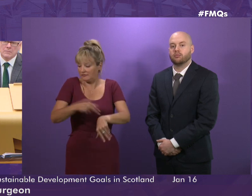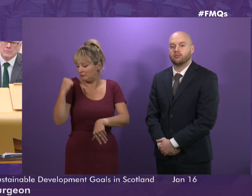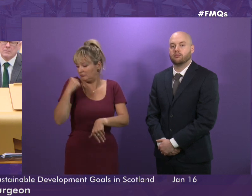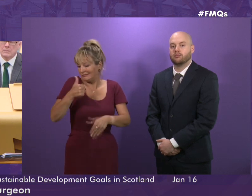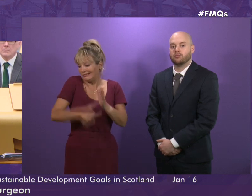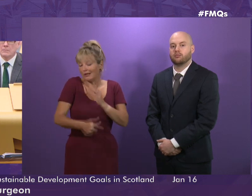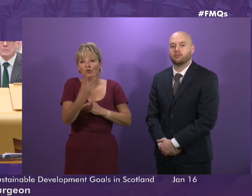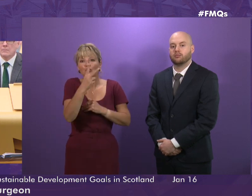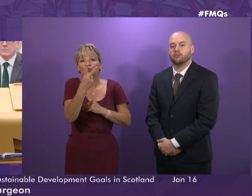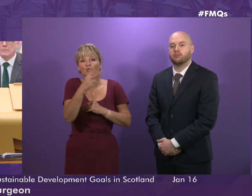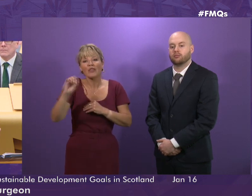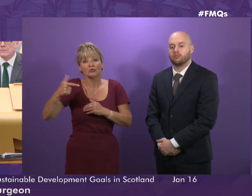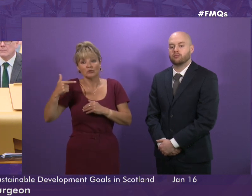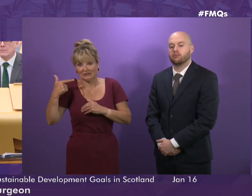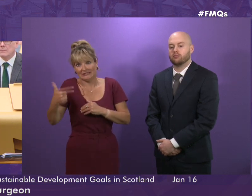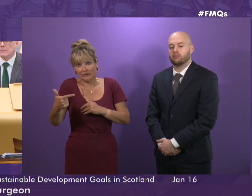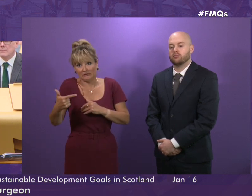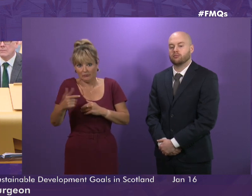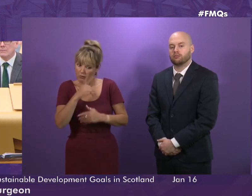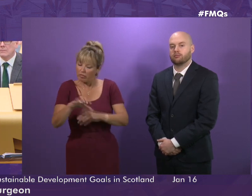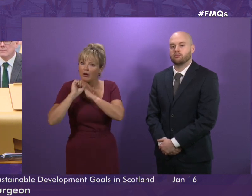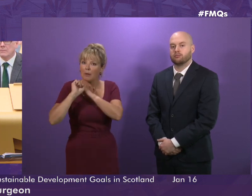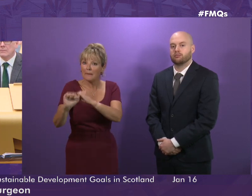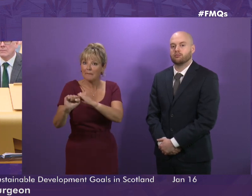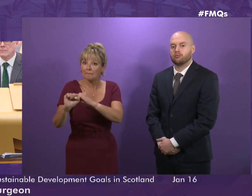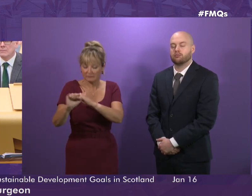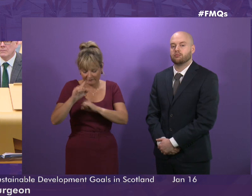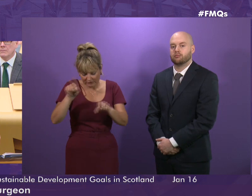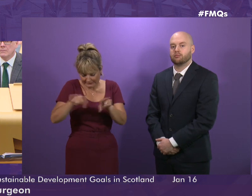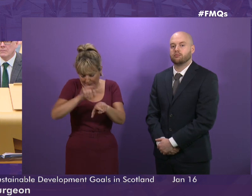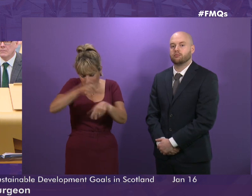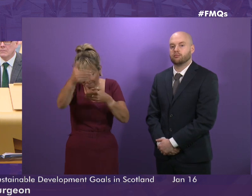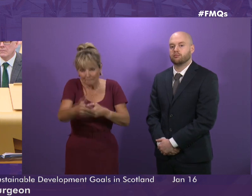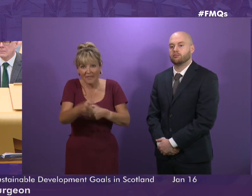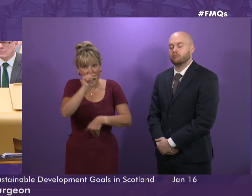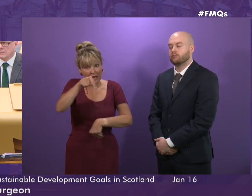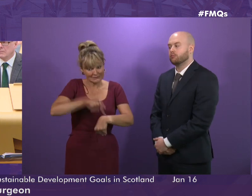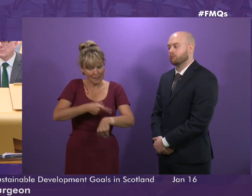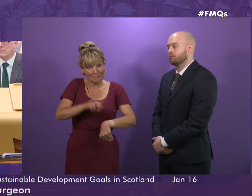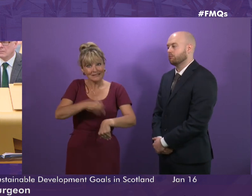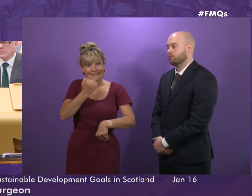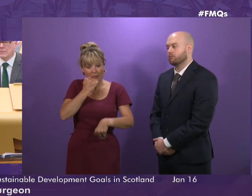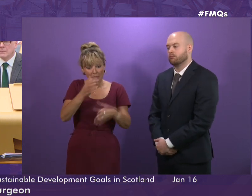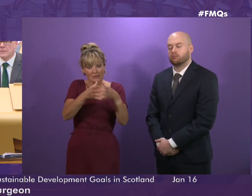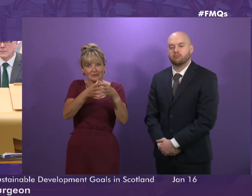in the United Kingdom have plummeted over a similar period. We are also protecting the police service’s revenue budget in real terms for the duration of the current session